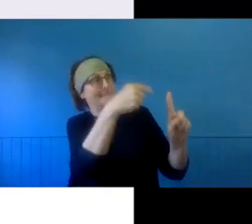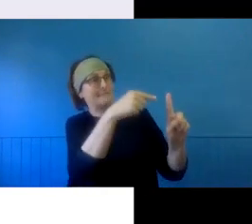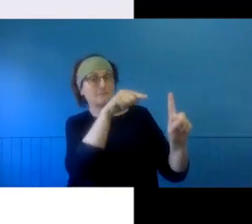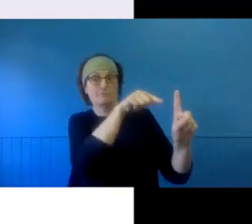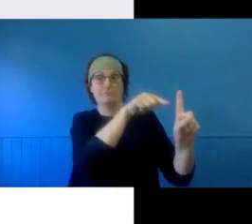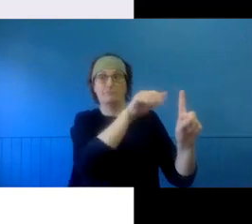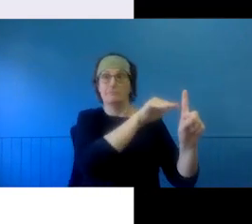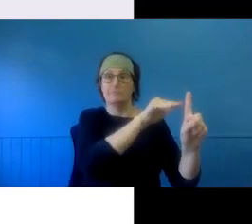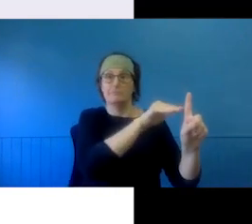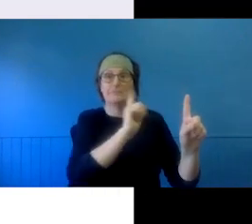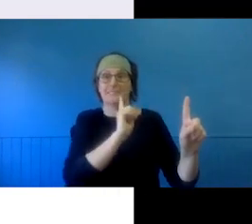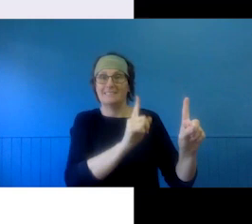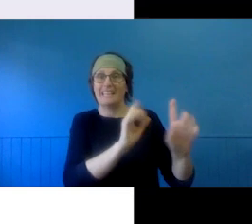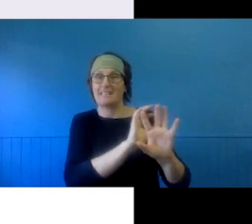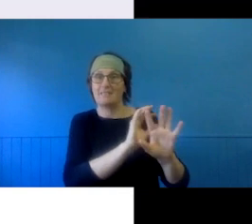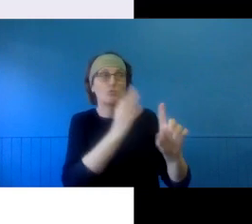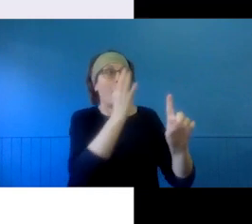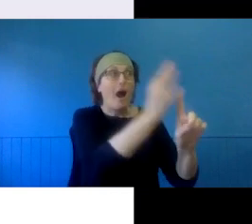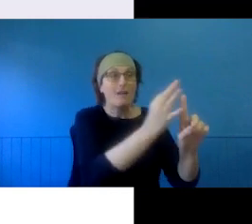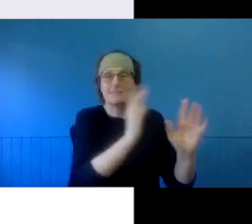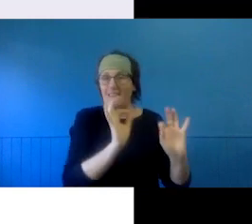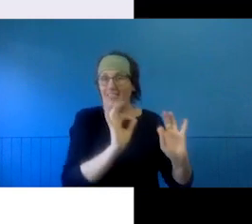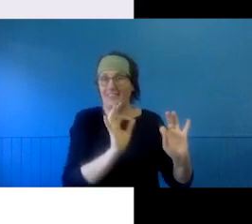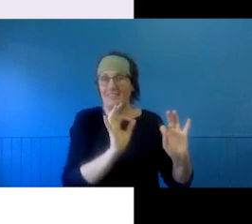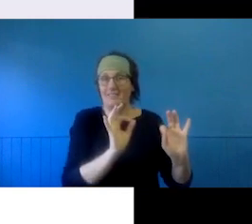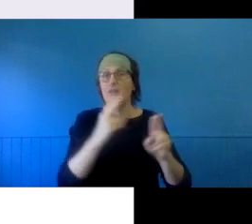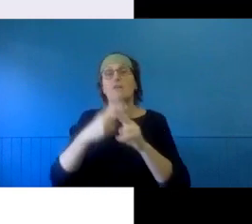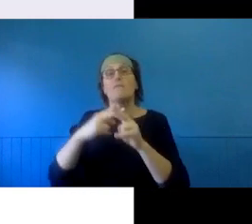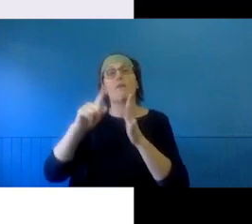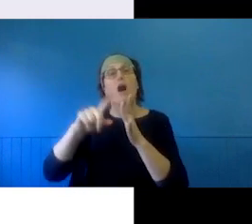the community to ask consent. For ICIP material, those rights